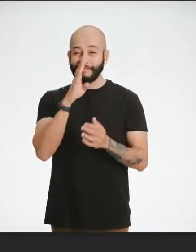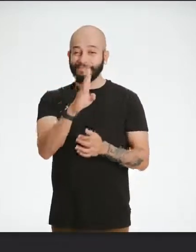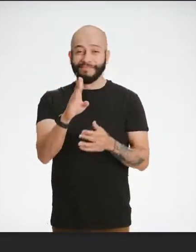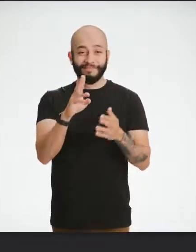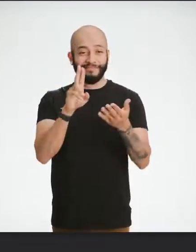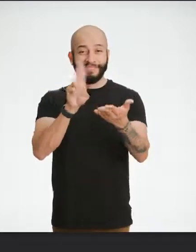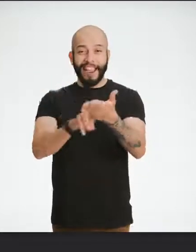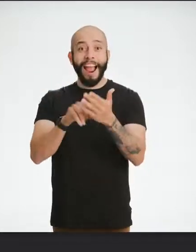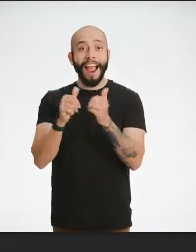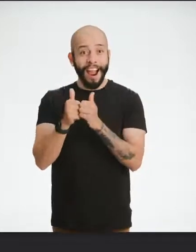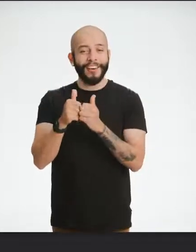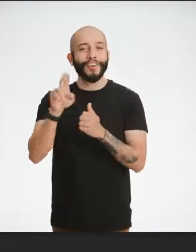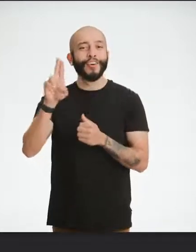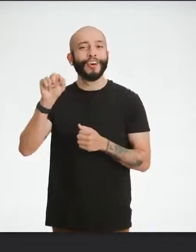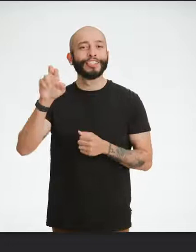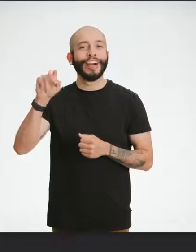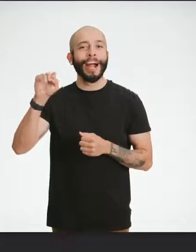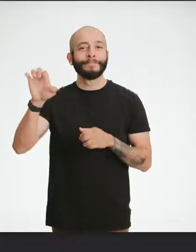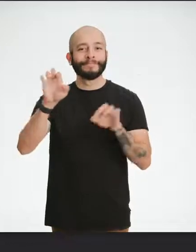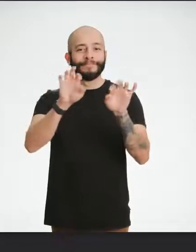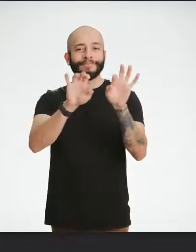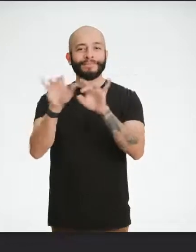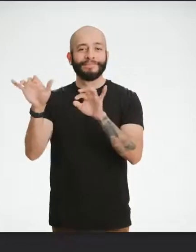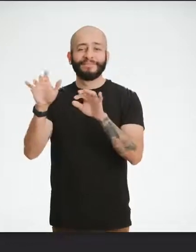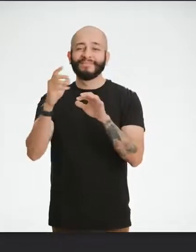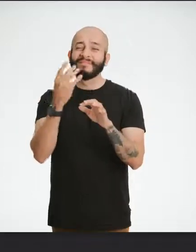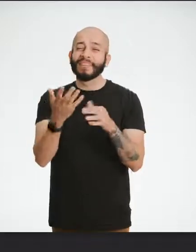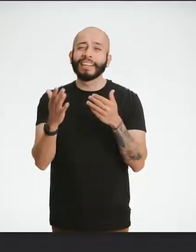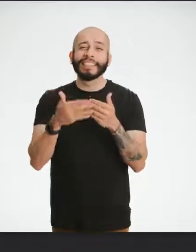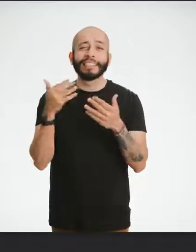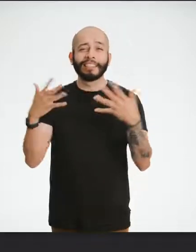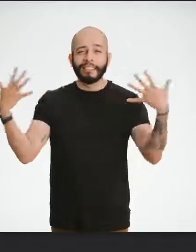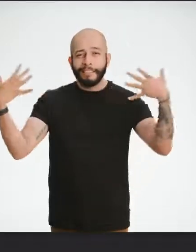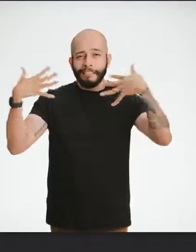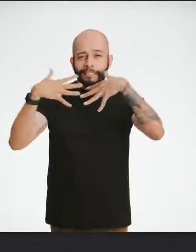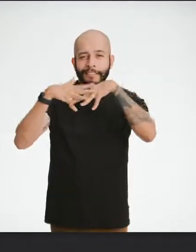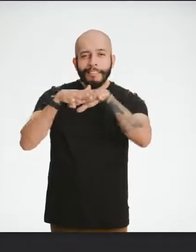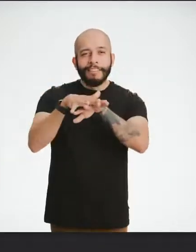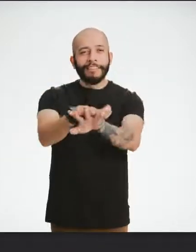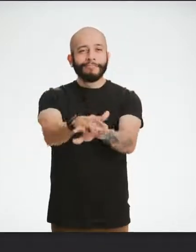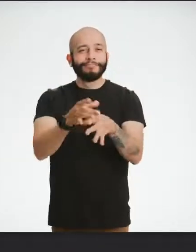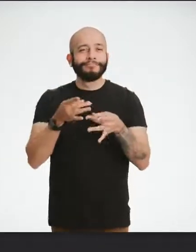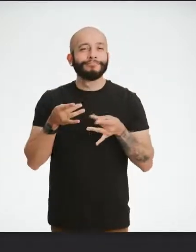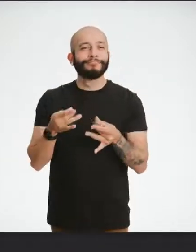the website's username field. It's easy to integrate passkeys into existing sign-in flows.